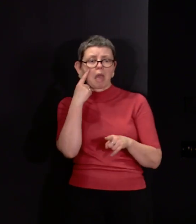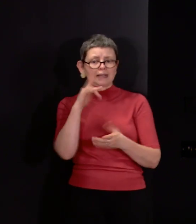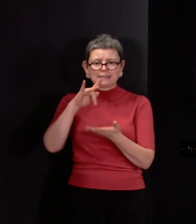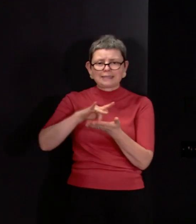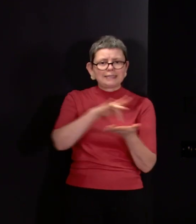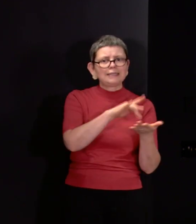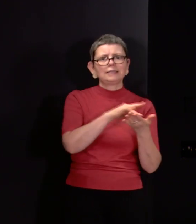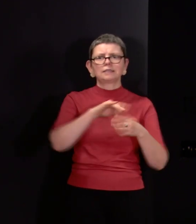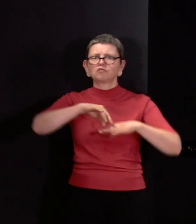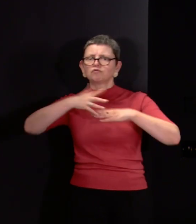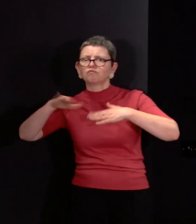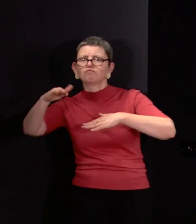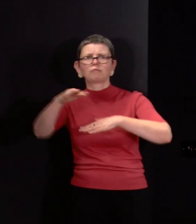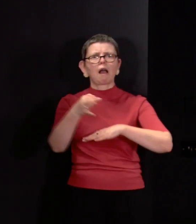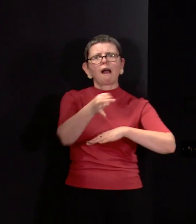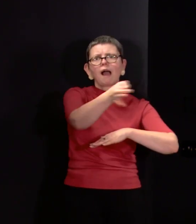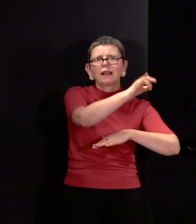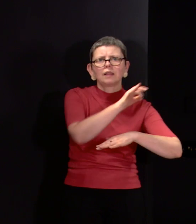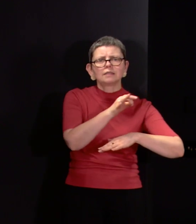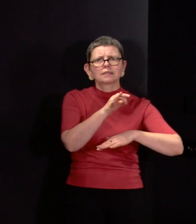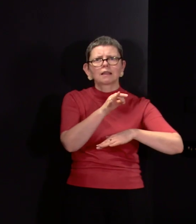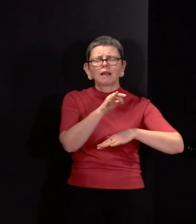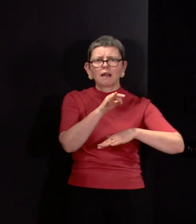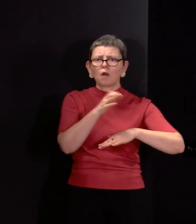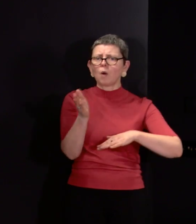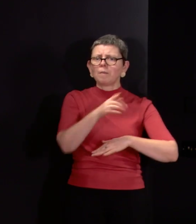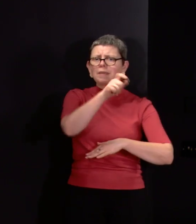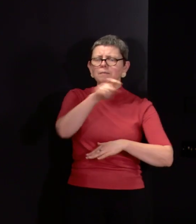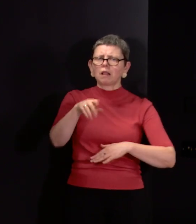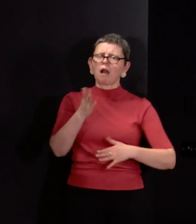across Scotland, is that I think people are also adjusting to the regulation and to the